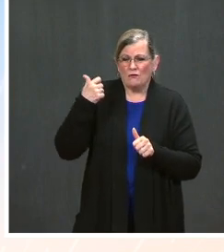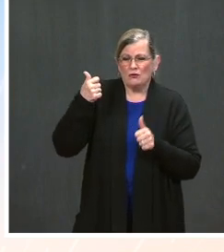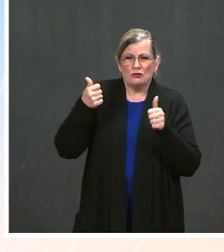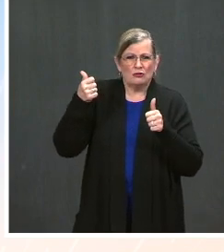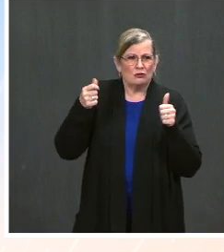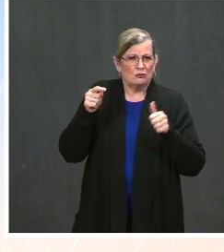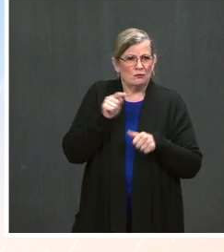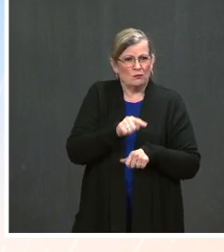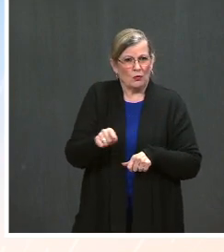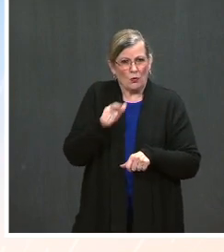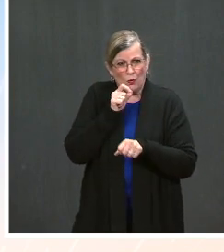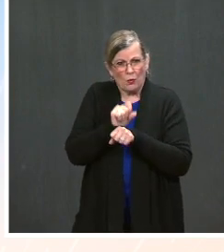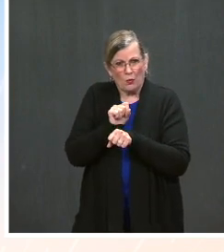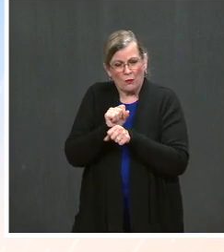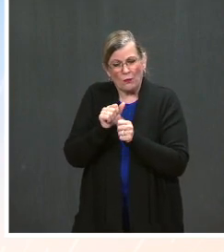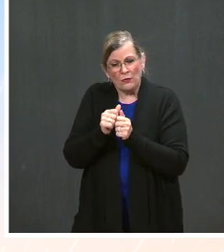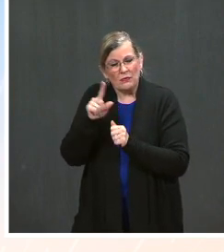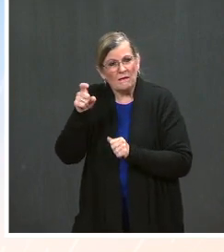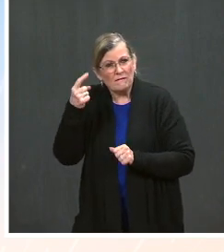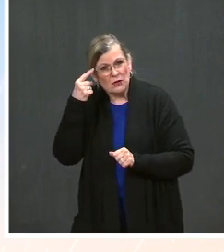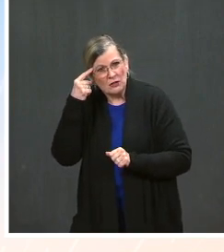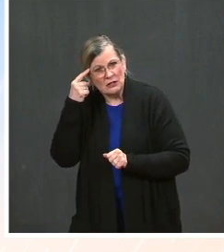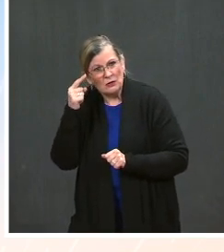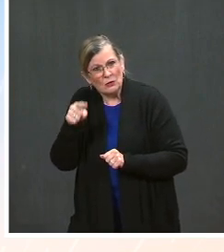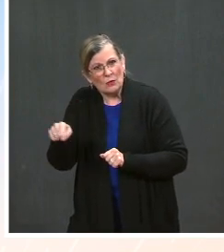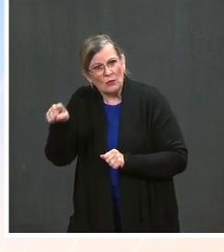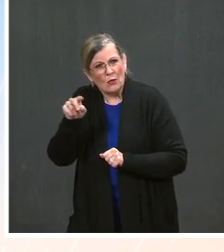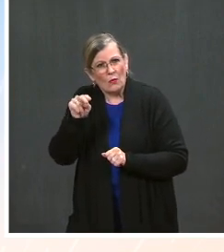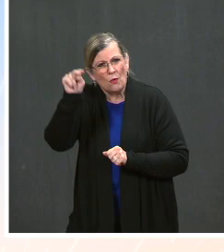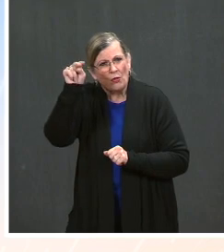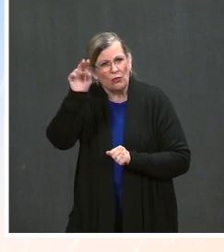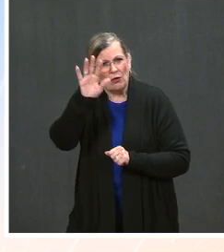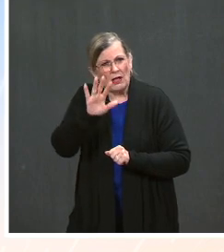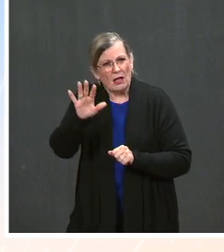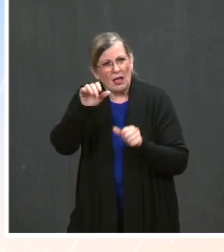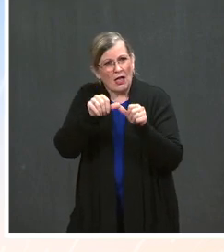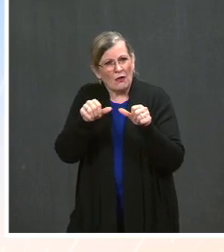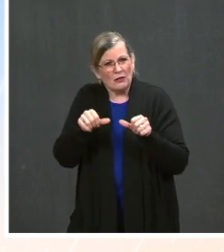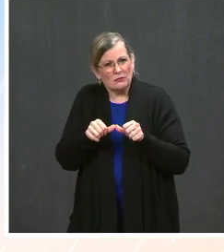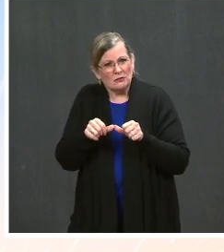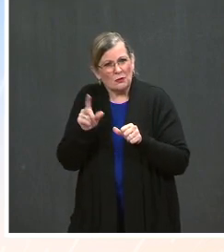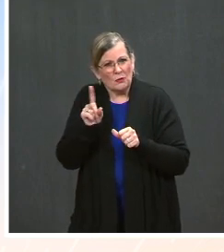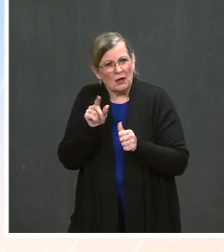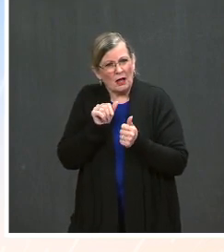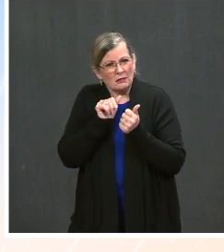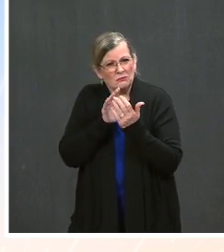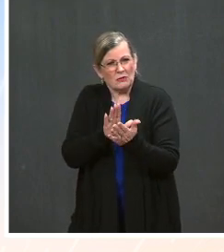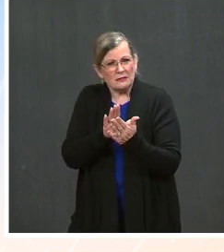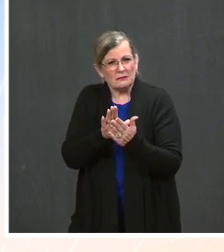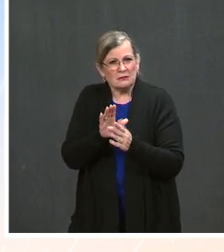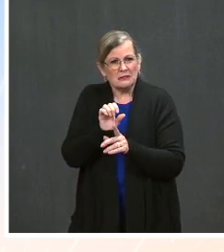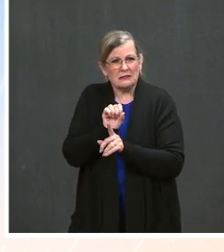with governments and officials in the Northern Triangle to talk about addressing conditions and talk about reducing the temptation to travel.